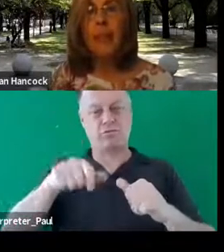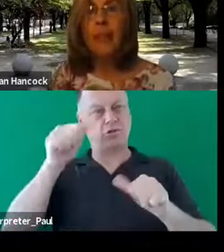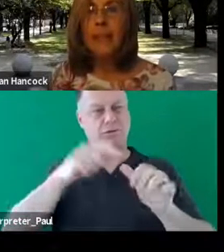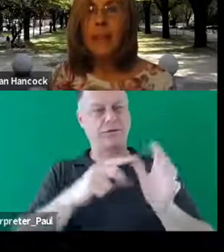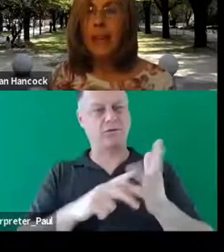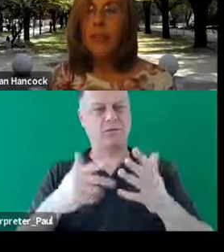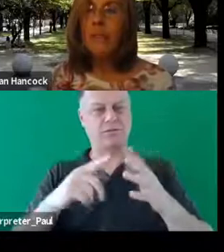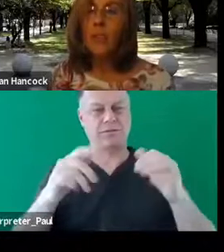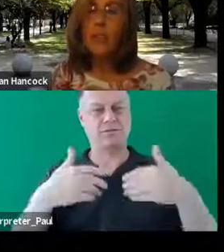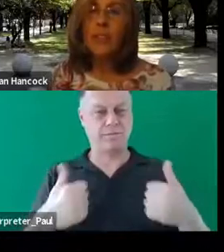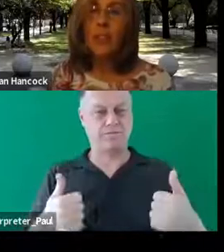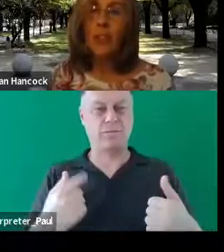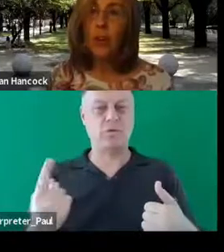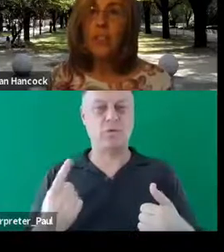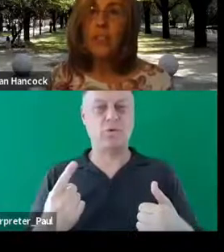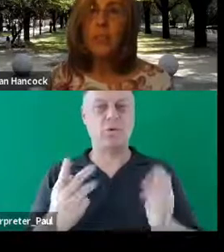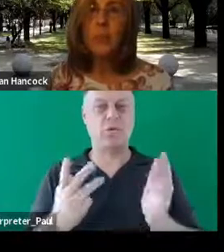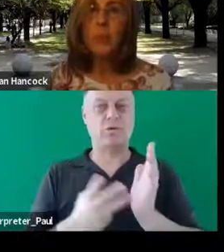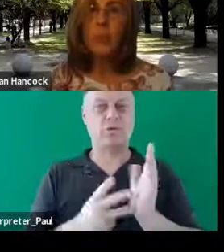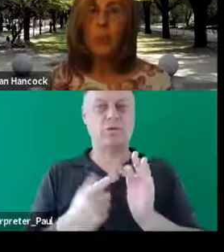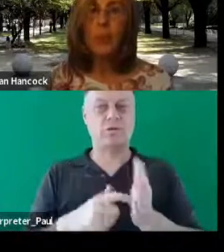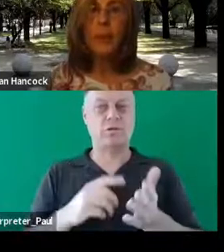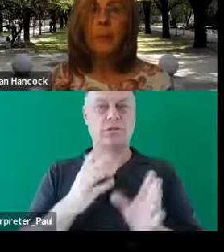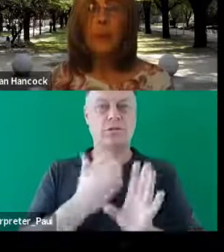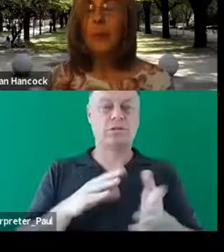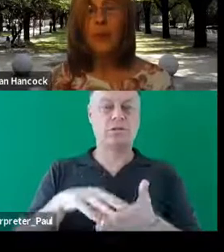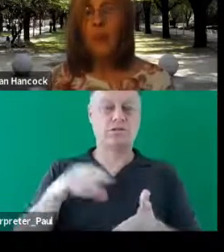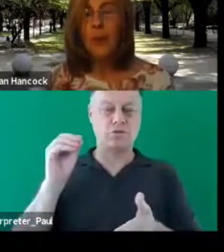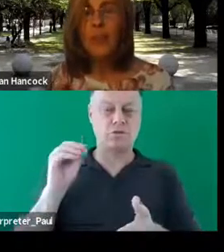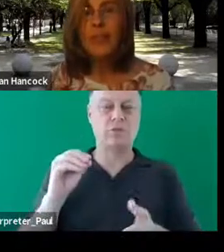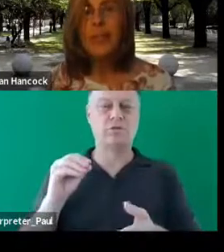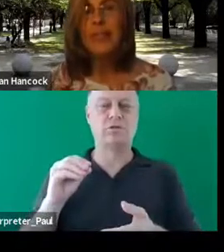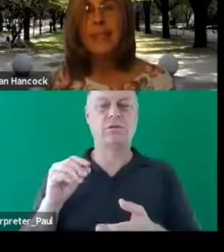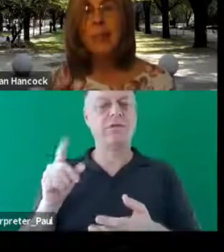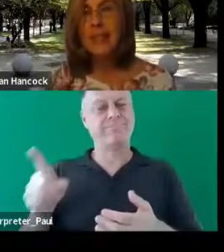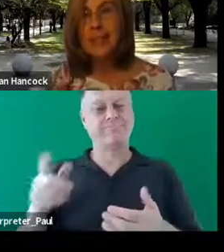In this case a third-year psychology student was employed, who was very enthusiastic to assist in